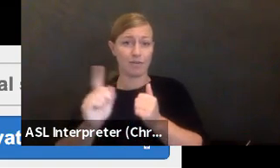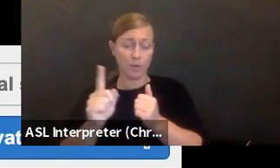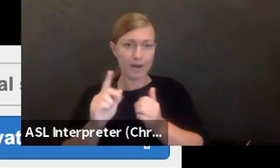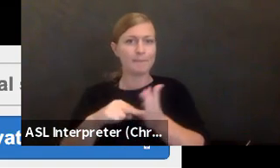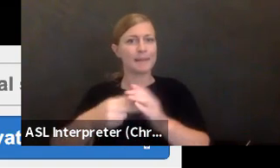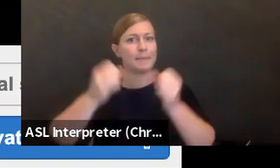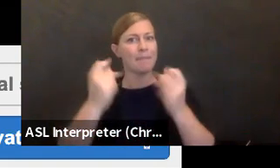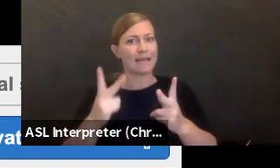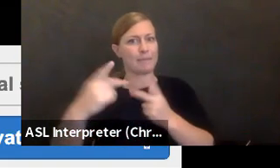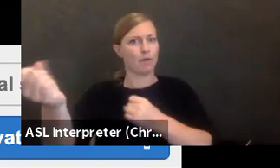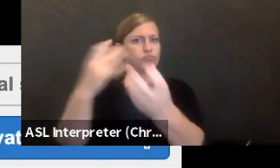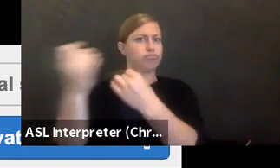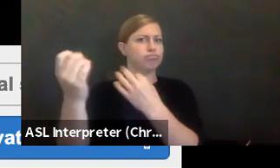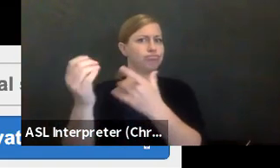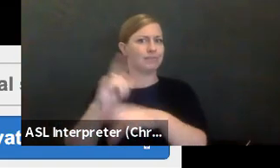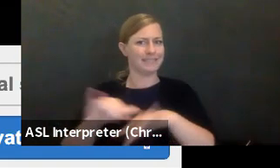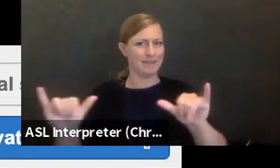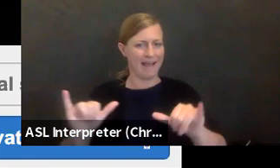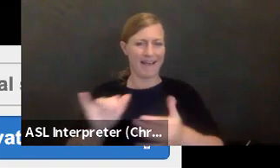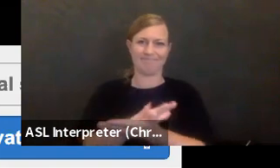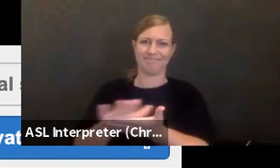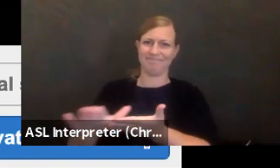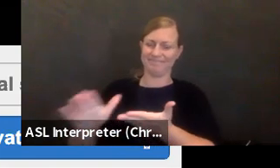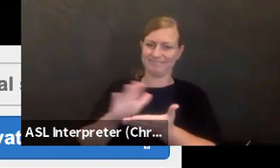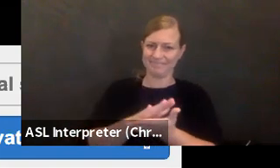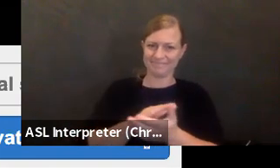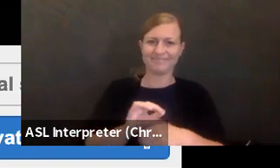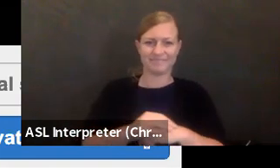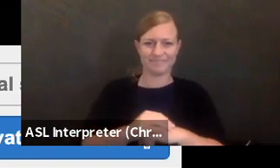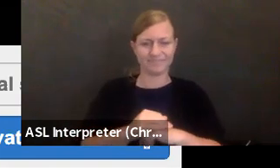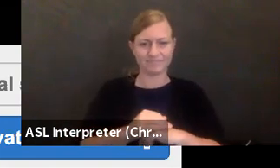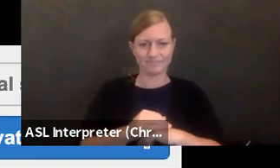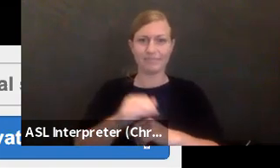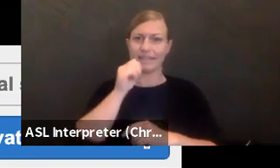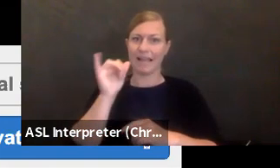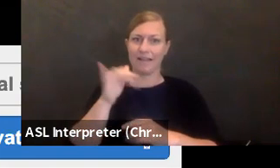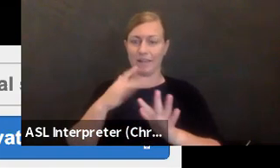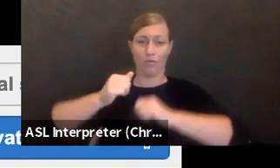There's other polling services, I like the word cloud, it is a good graphic reps in addition. JEFF: